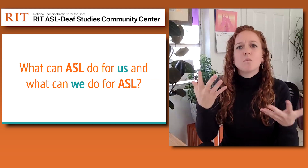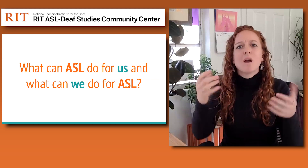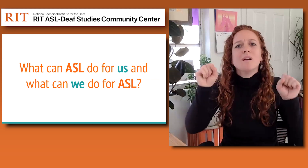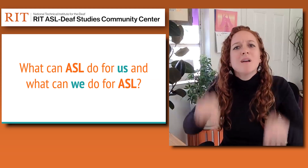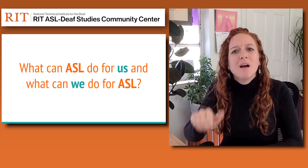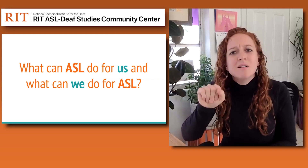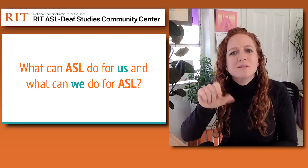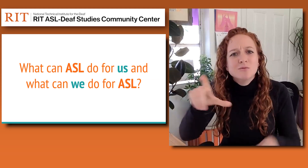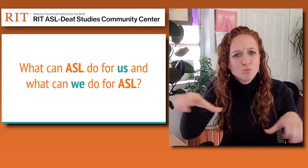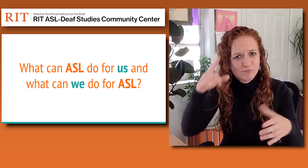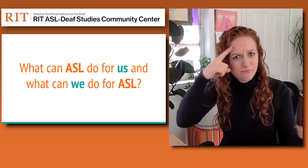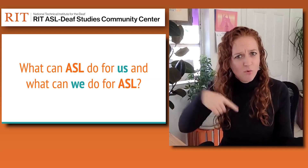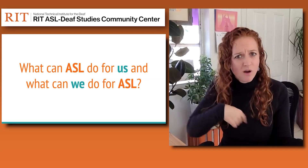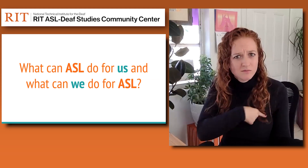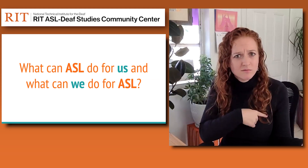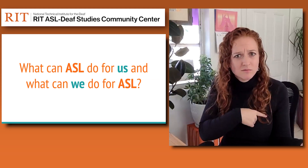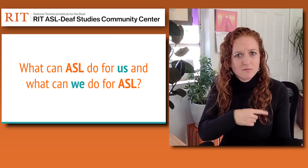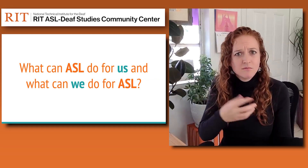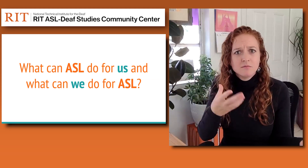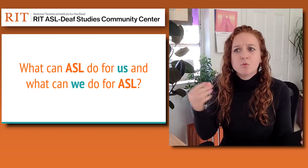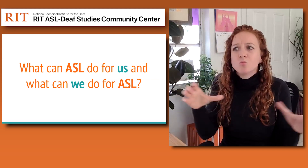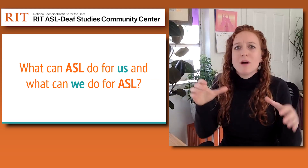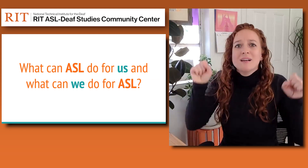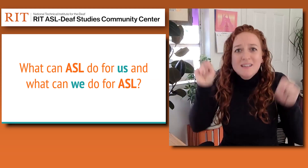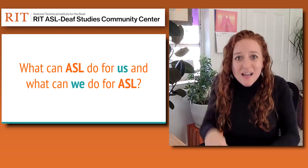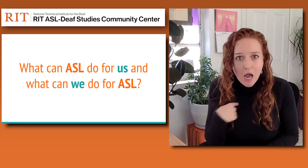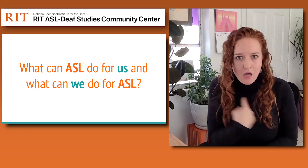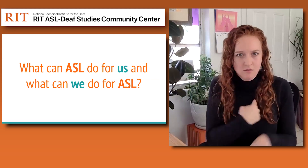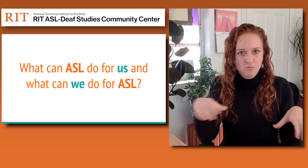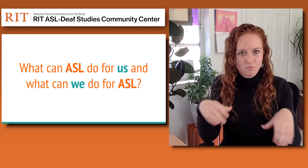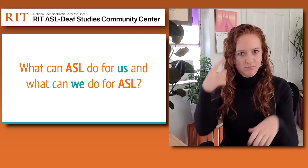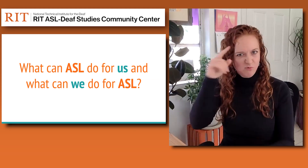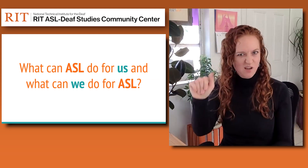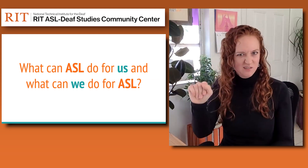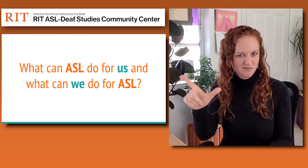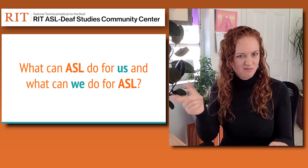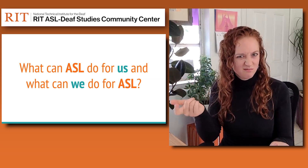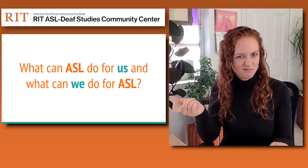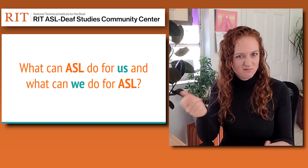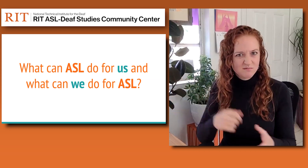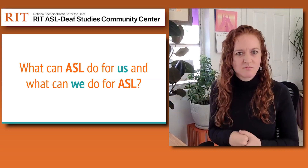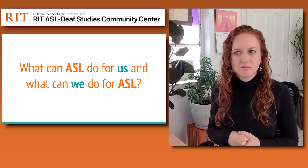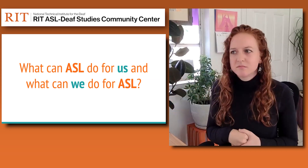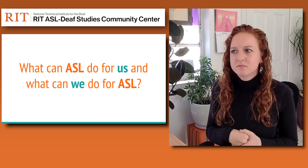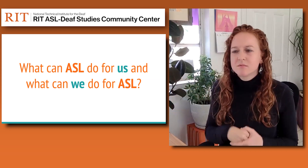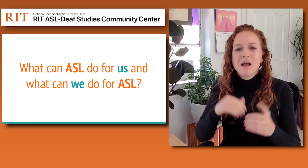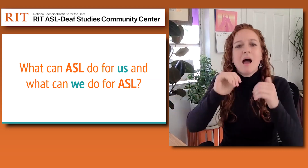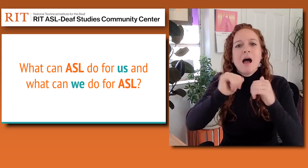what can ASL do for us, and what can we do for ASL?